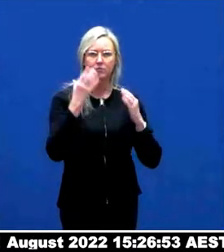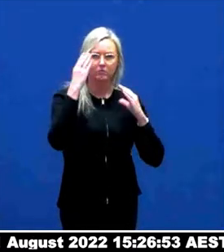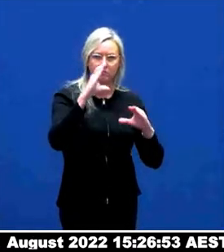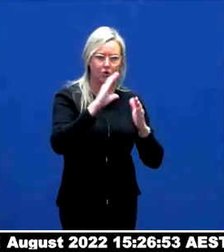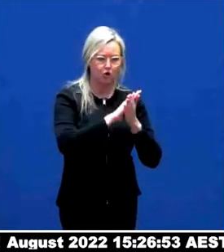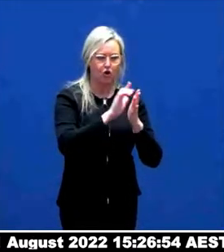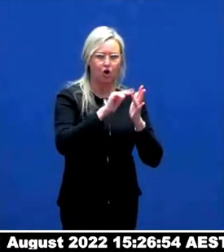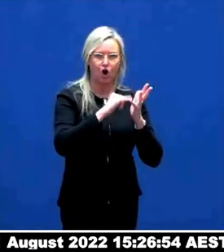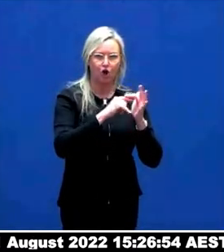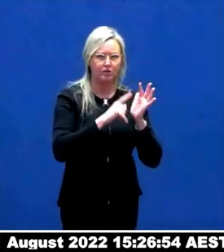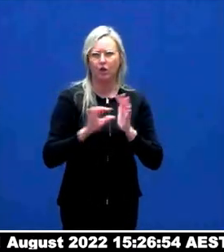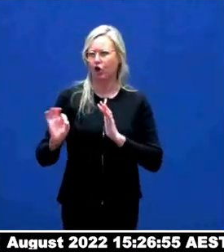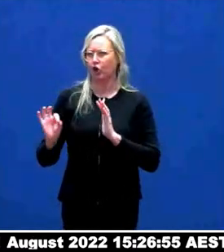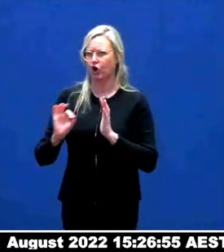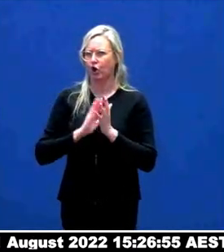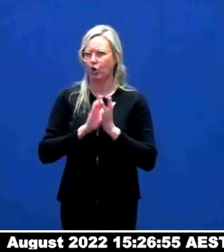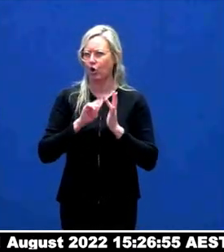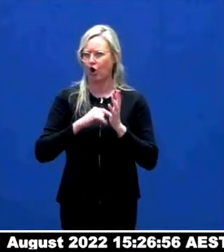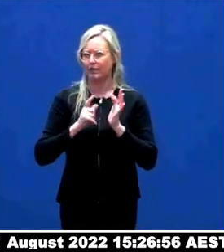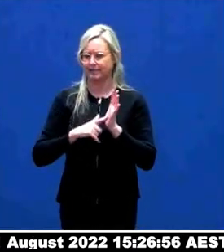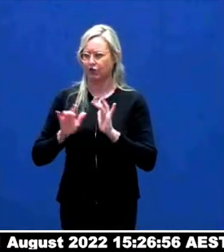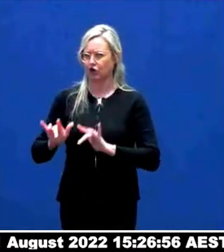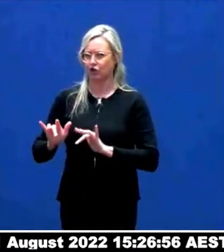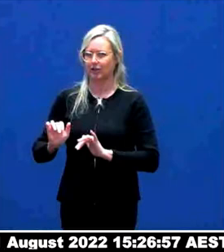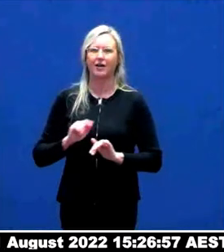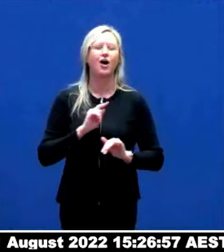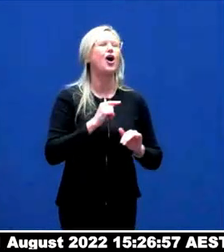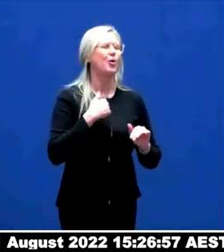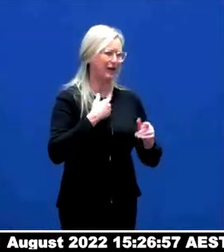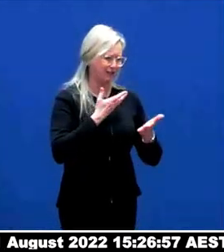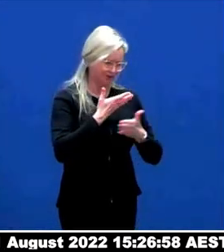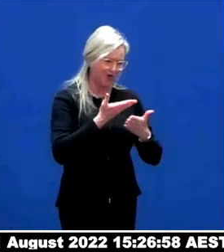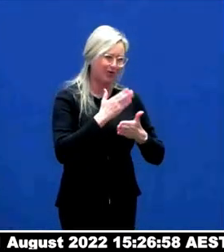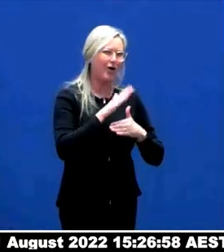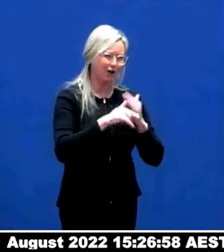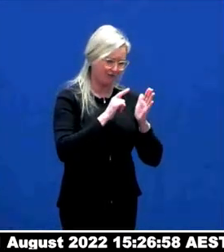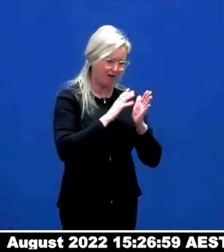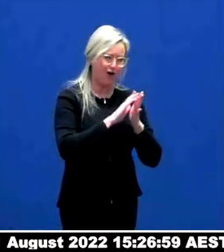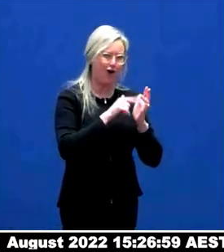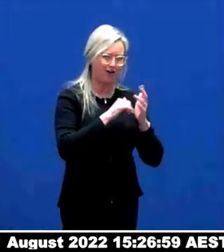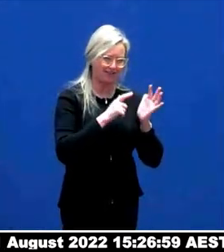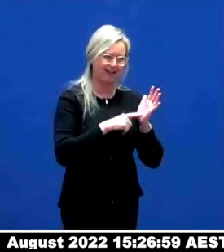'DAVE': Not hostels. Fortunately, I haven't got to the - Not hostels. We talked about hostels. 'DAVE': Yeah, we talked about - boarding houses. Not the - to me, they're not the last resort.